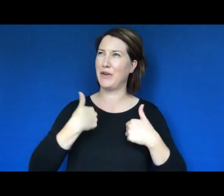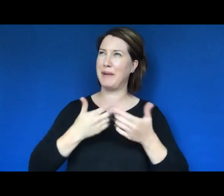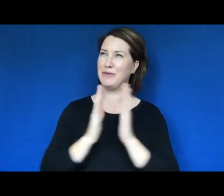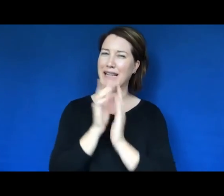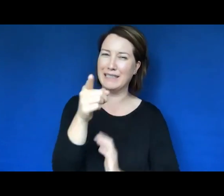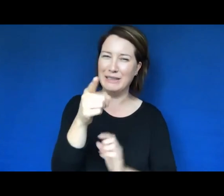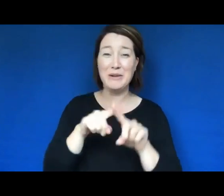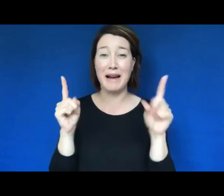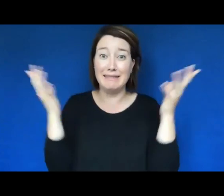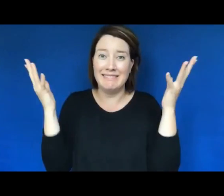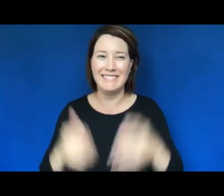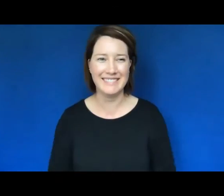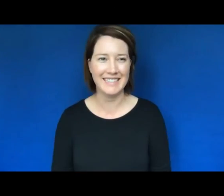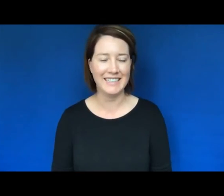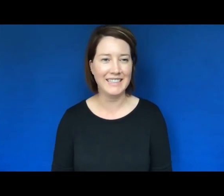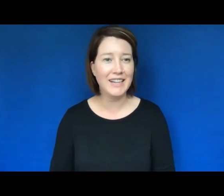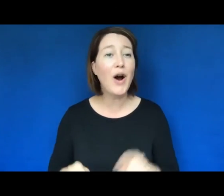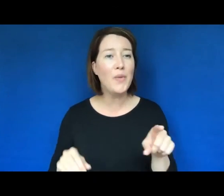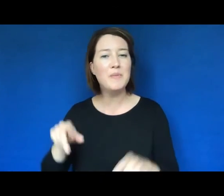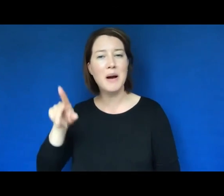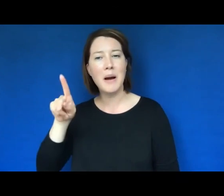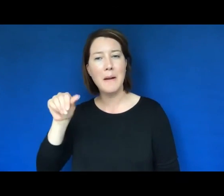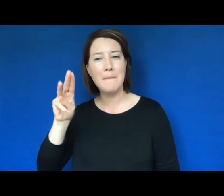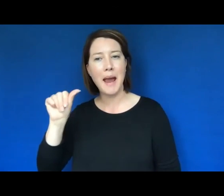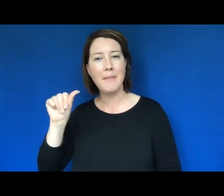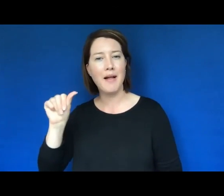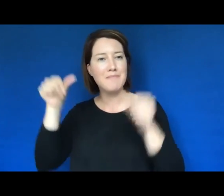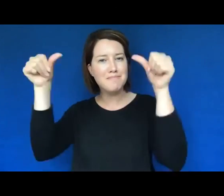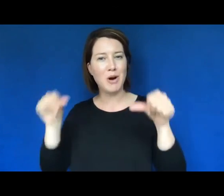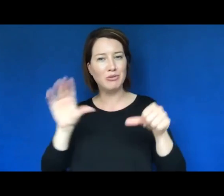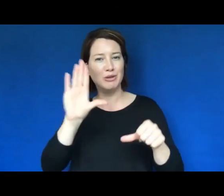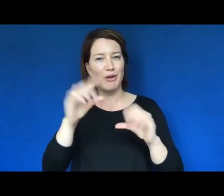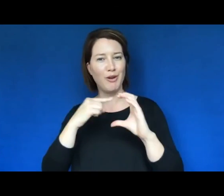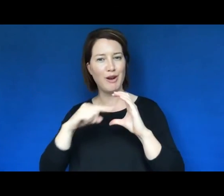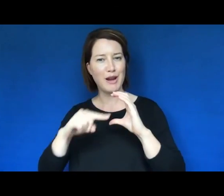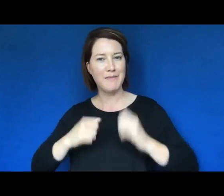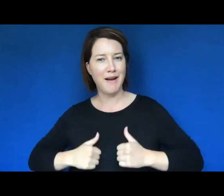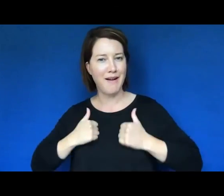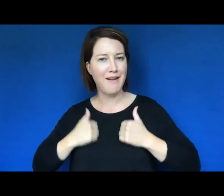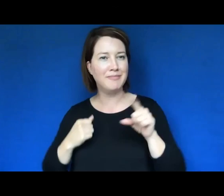She has shared her contact information. There we go. Pamela shared her E mail address.